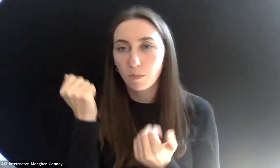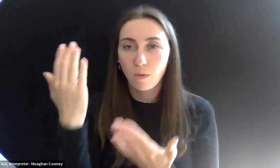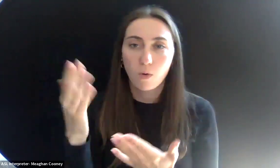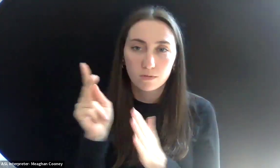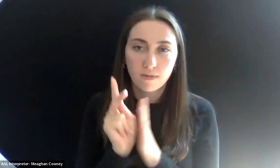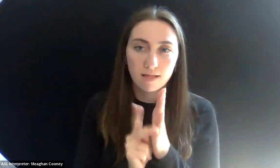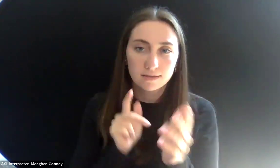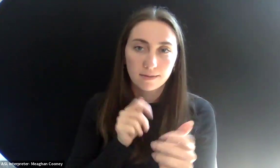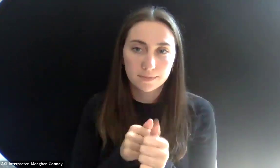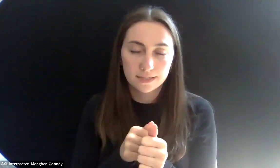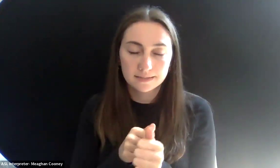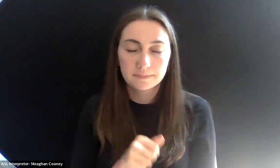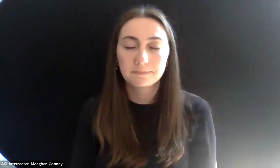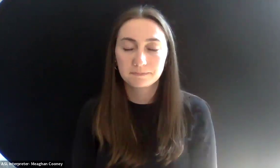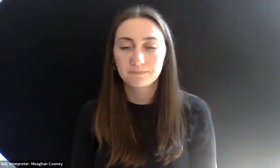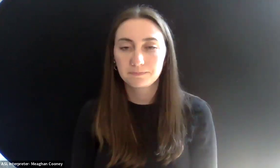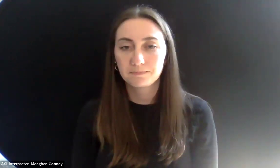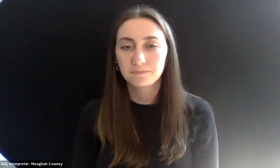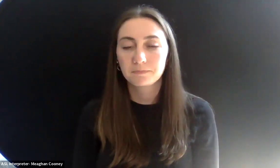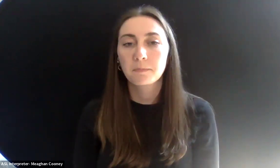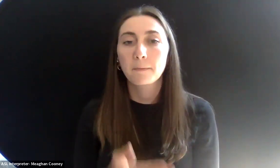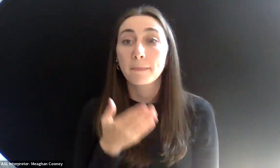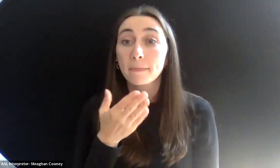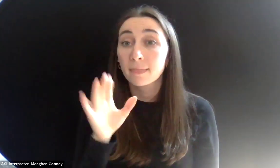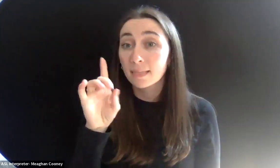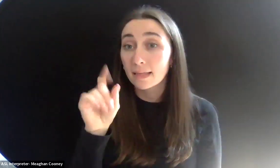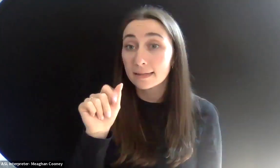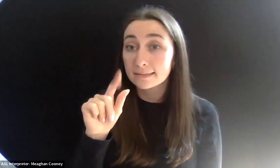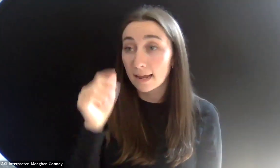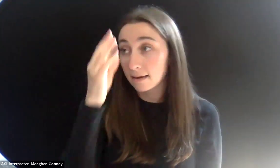So this is these are data from October of 2021 when the interim